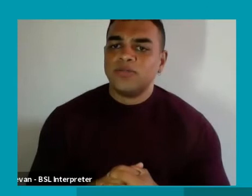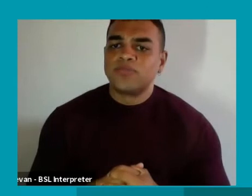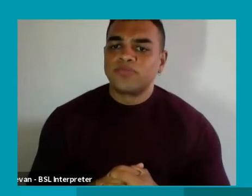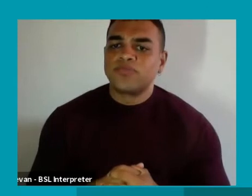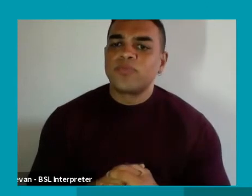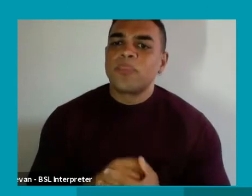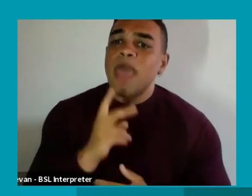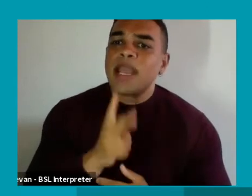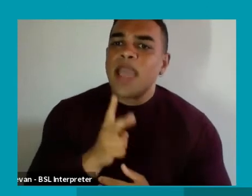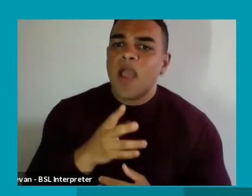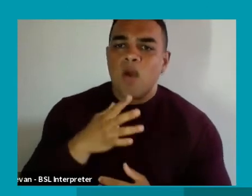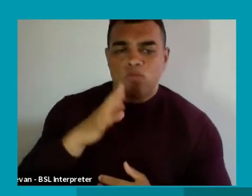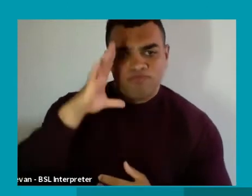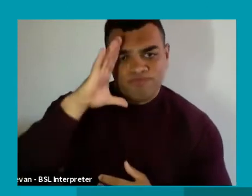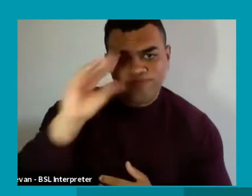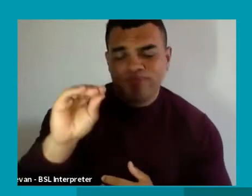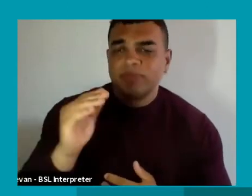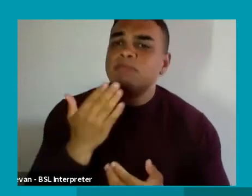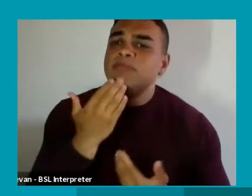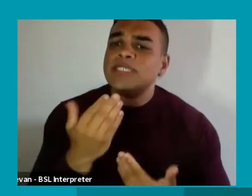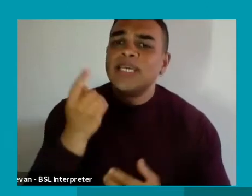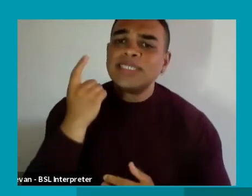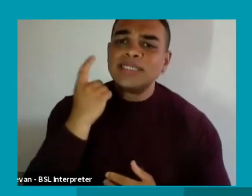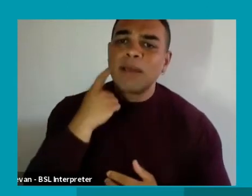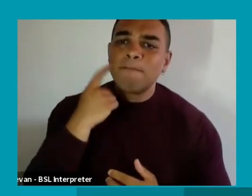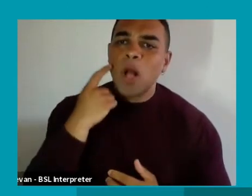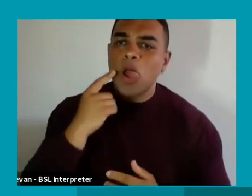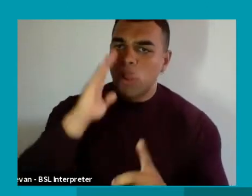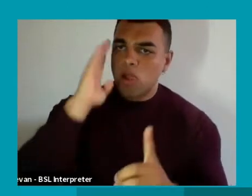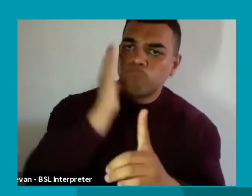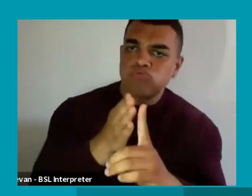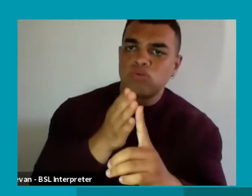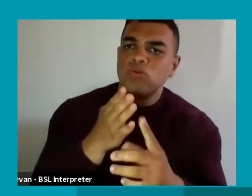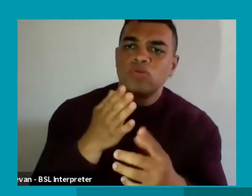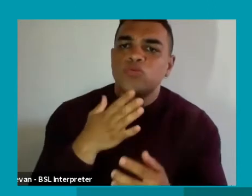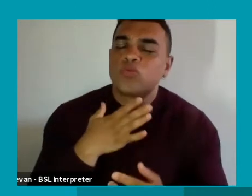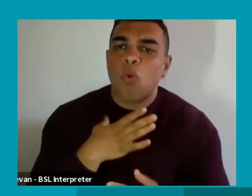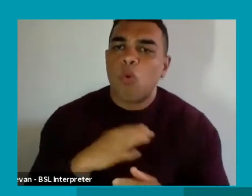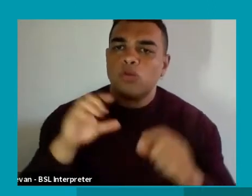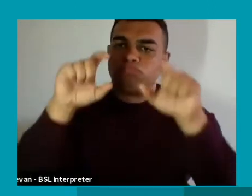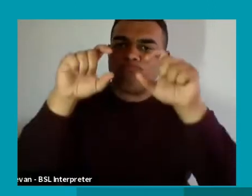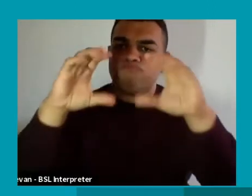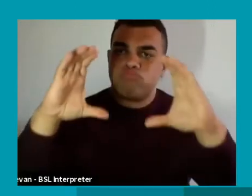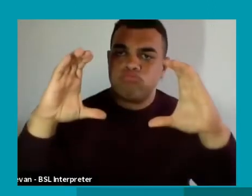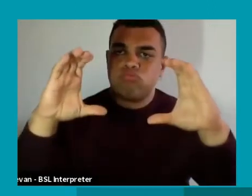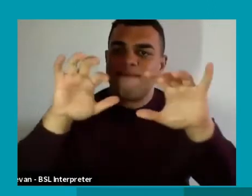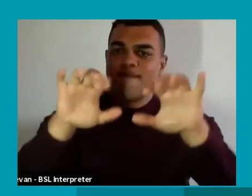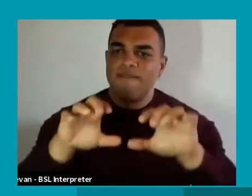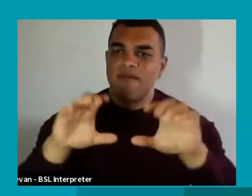concise and straight to the point no more than at least six sentences. So Tammy, I think you're going to show us an example.